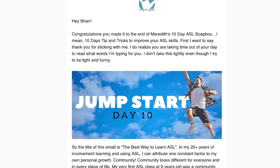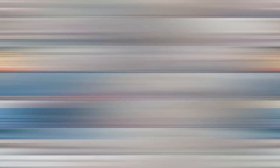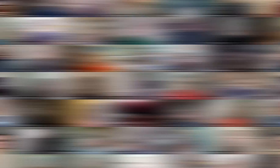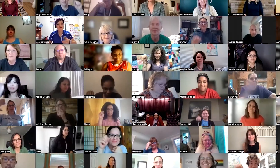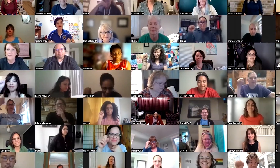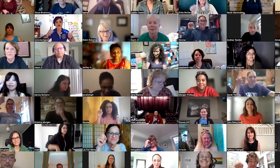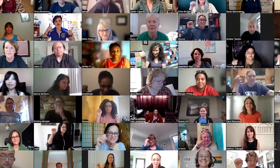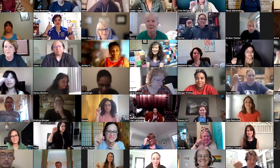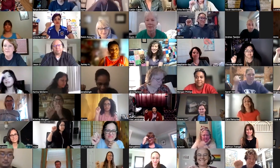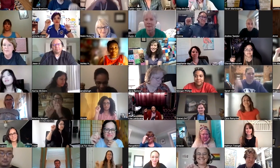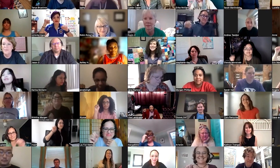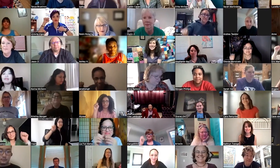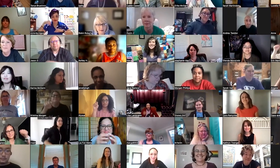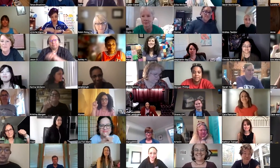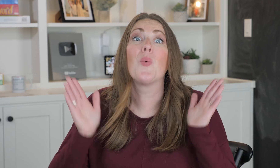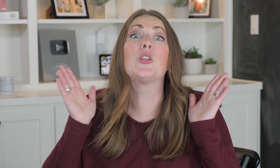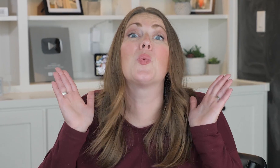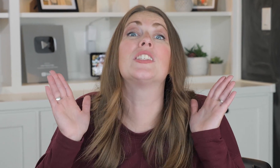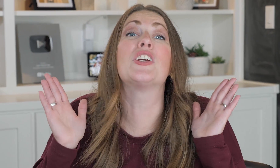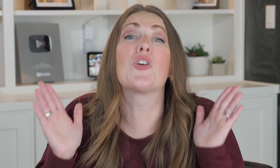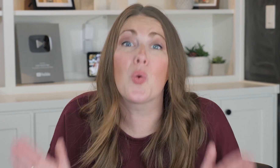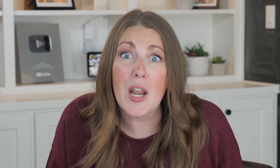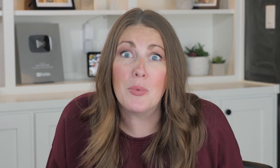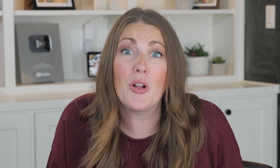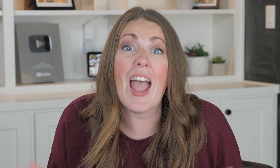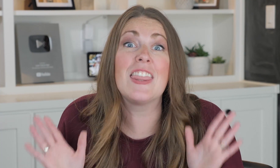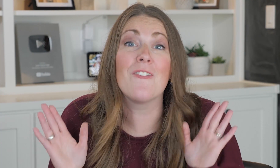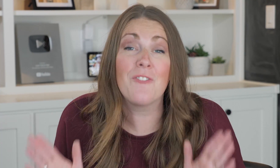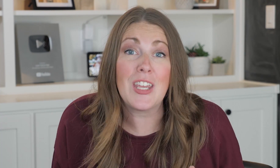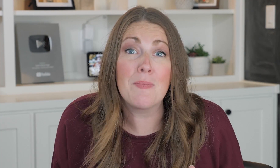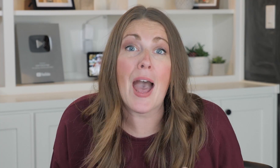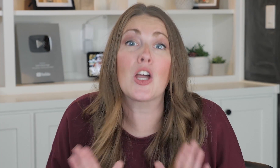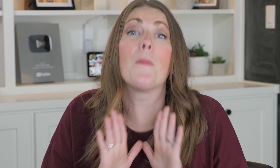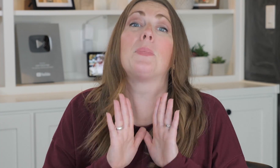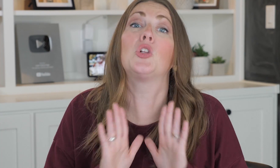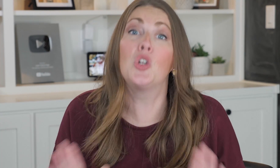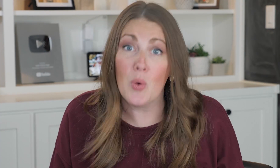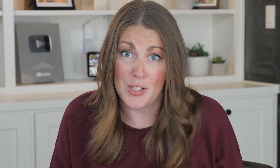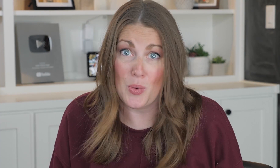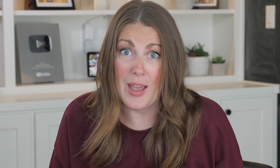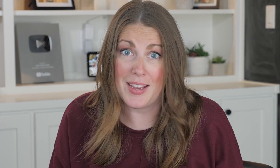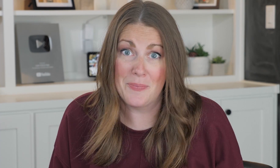as well as our Summer Intensive, which was incredible and the feedback blew us away,